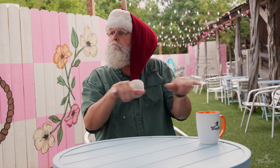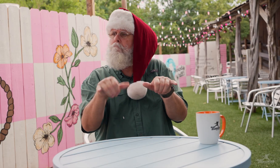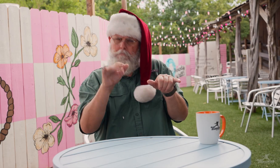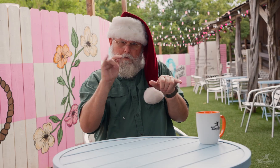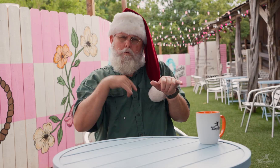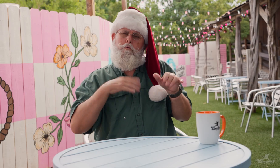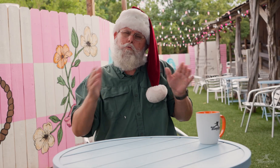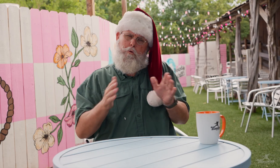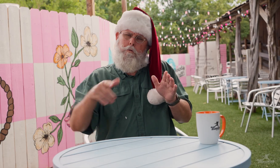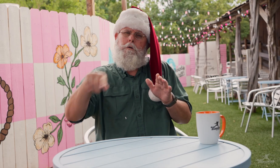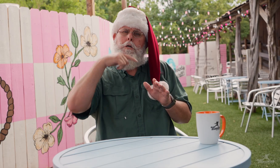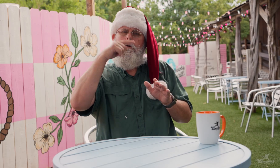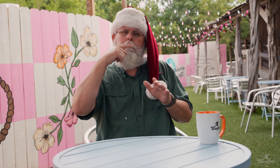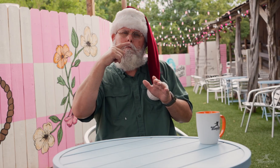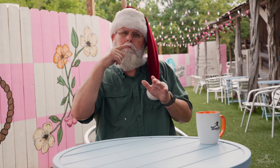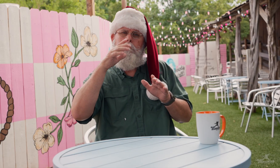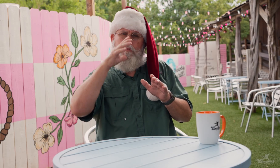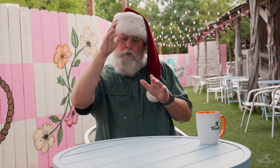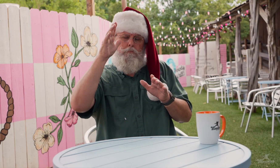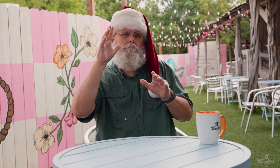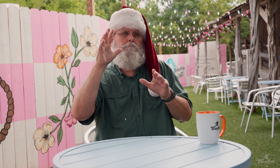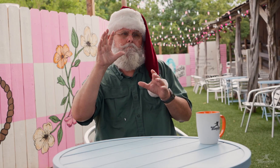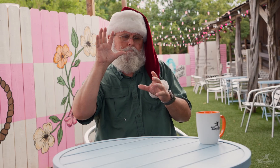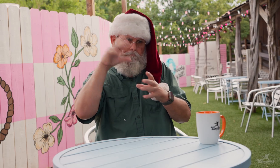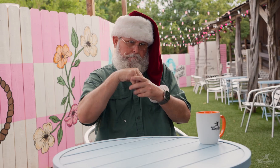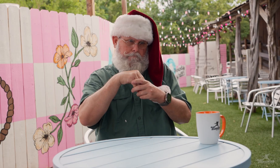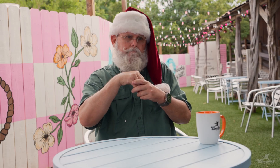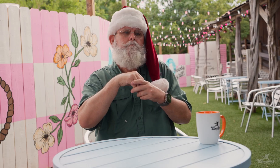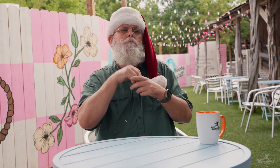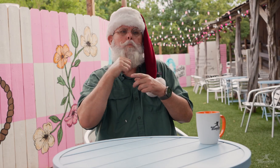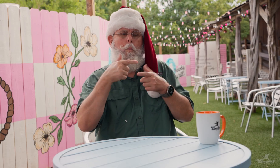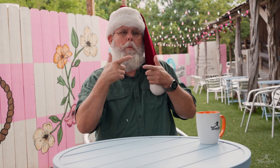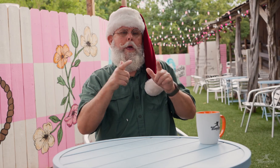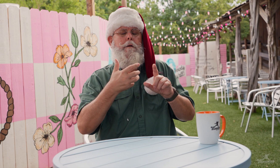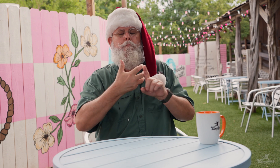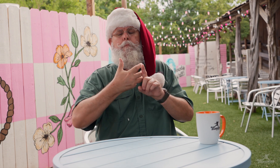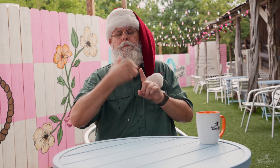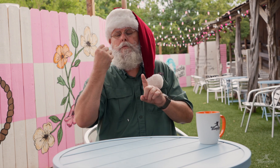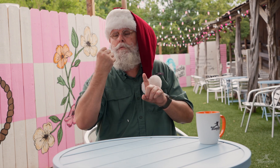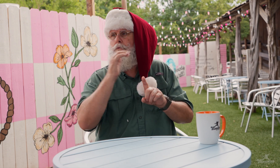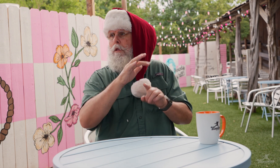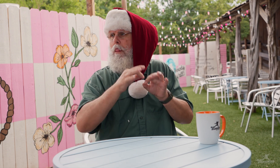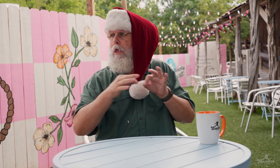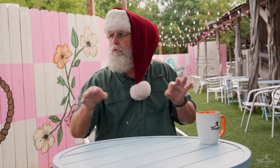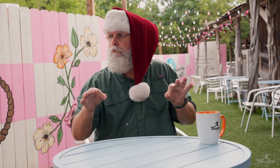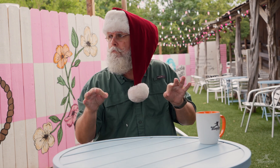I encourage hearing parents to get involved and don't allow language to be deprived